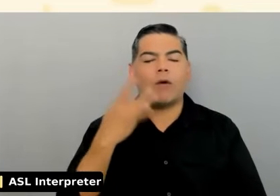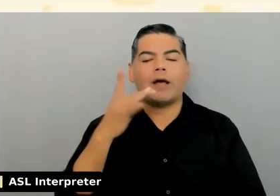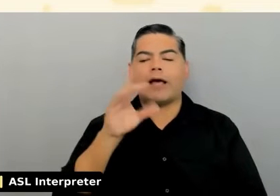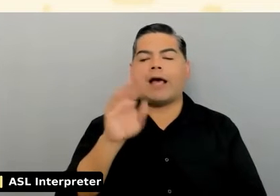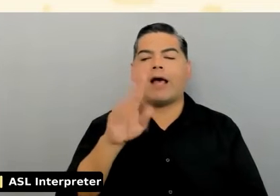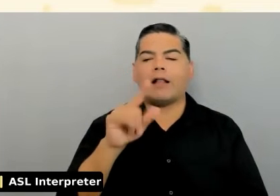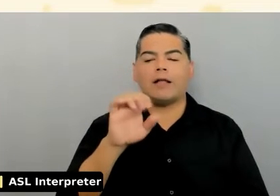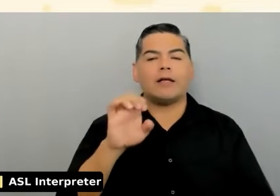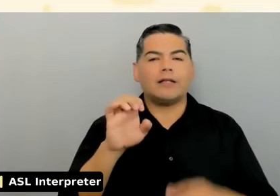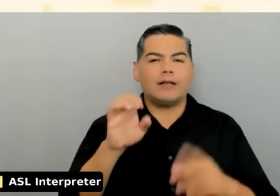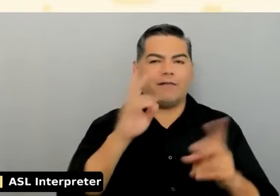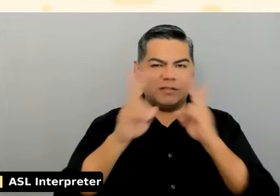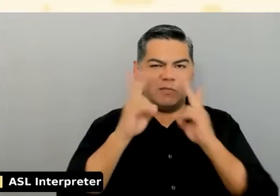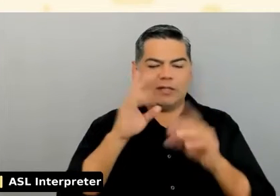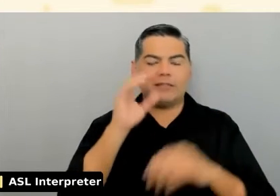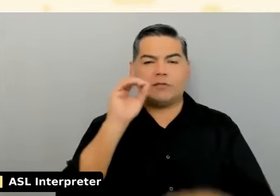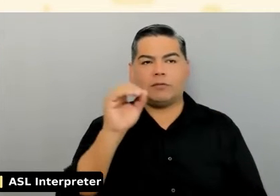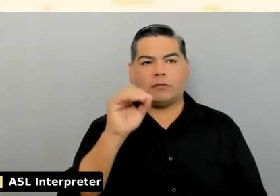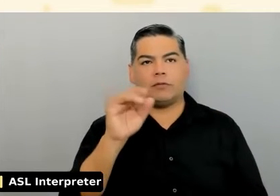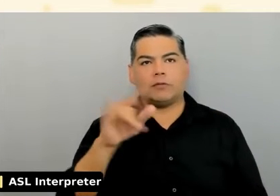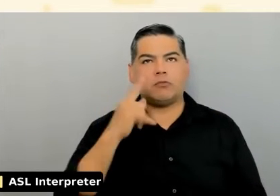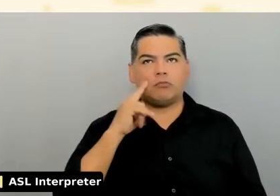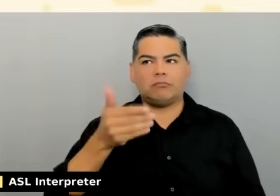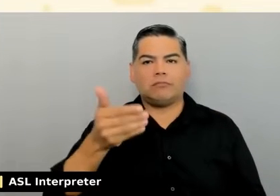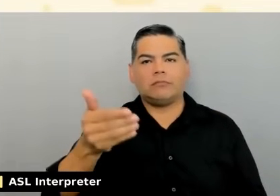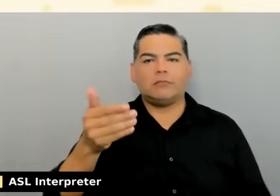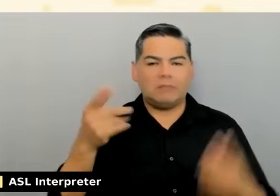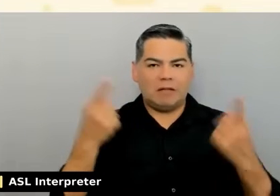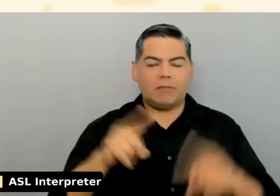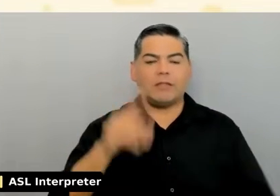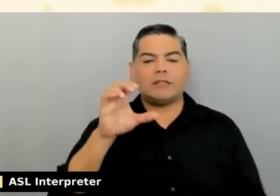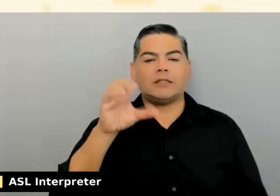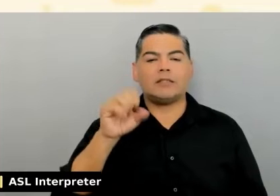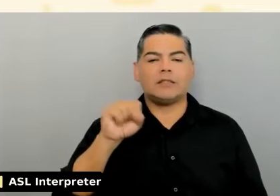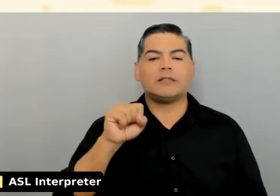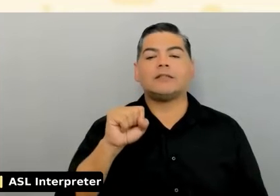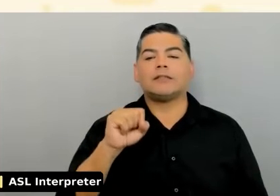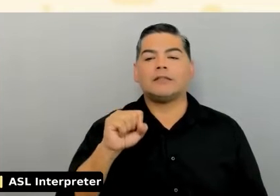That's one of the common CSS code errors that we would come across